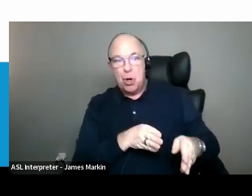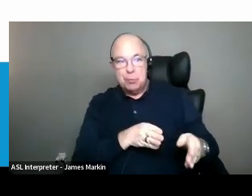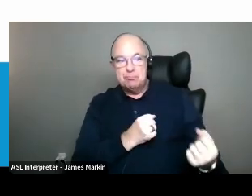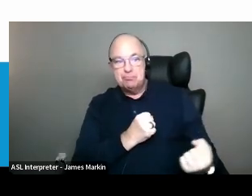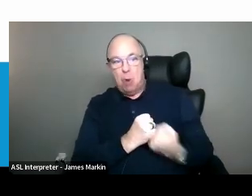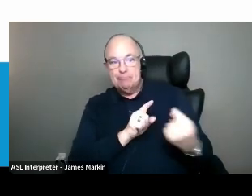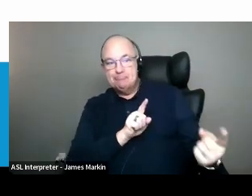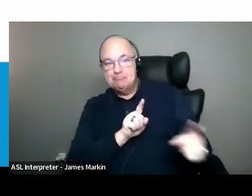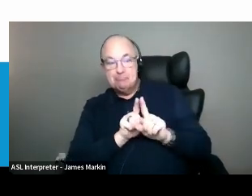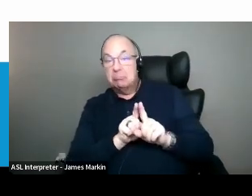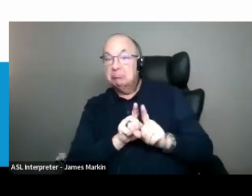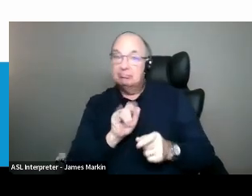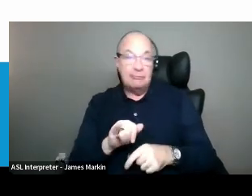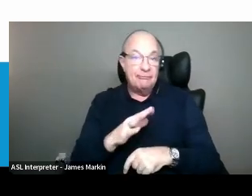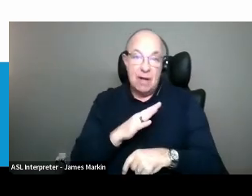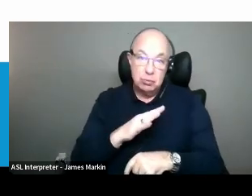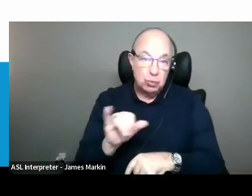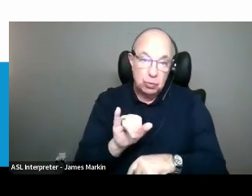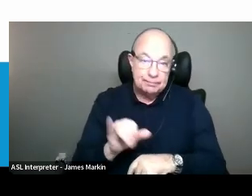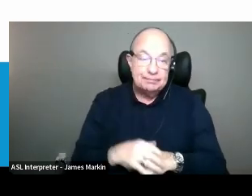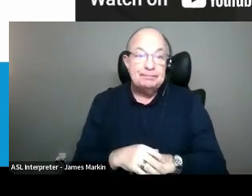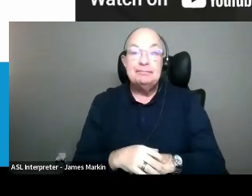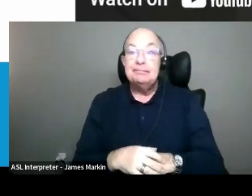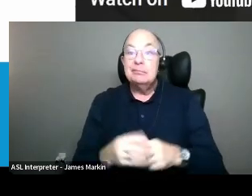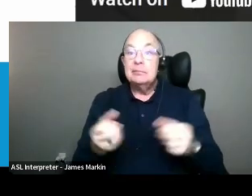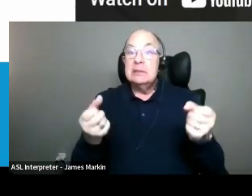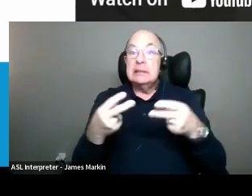Shannon Spencer (she/her): As well, yeah. Shannon Spencer (she/her): Next slide.